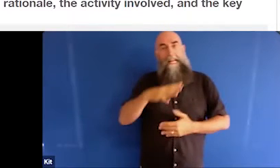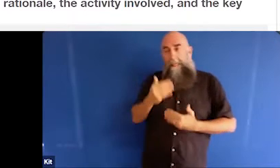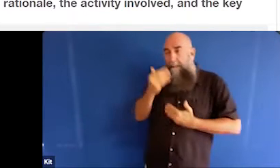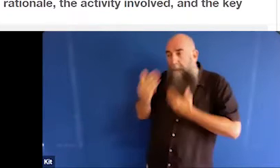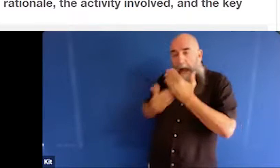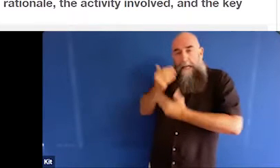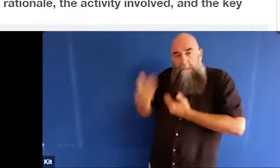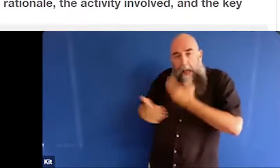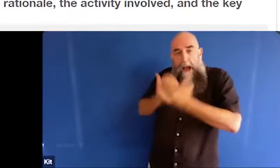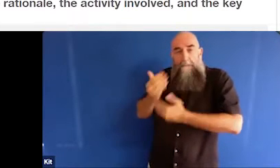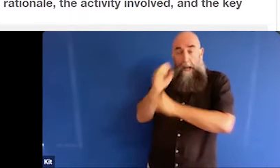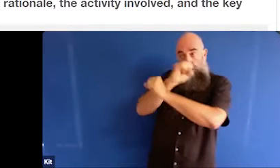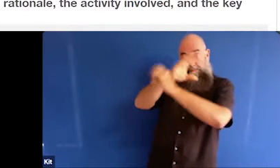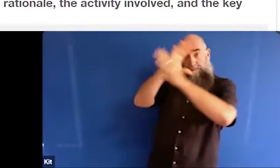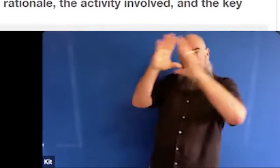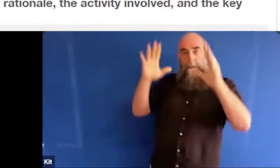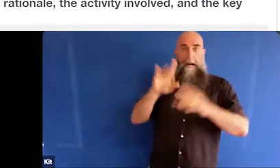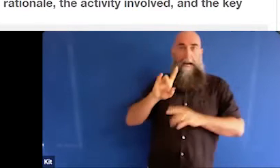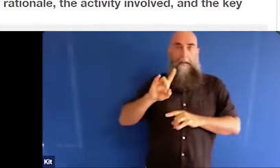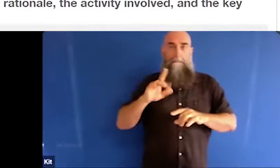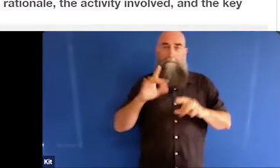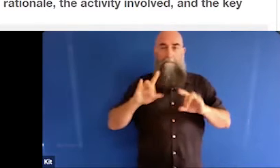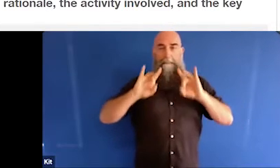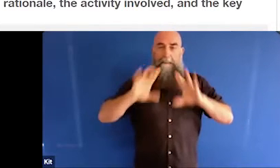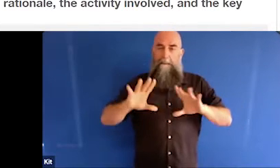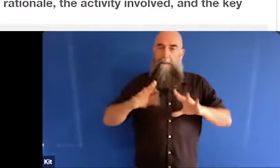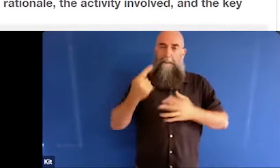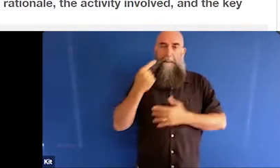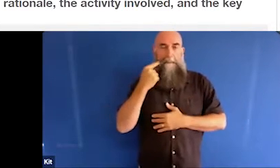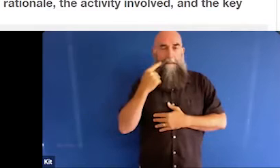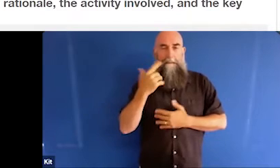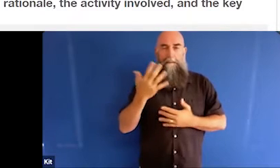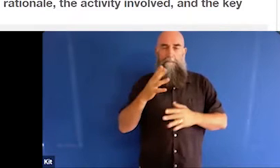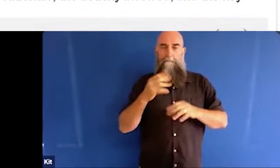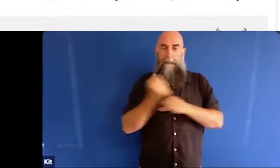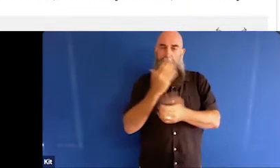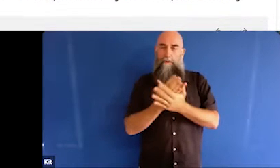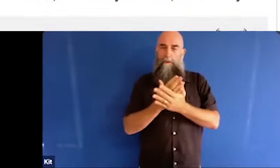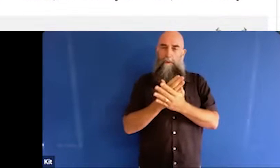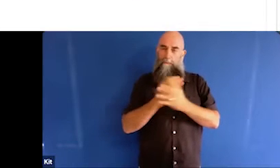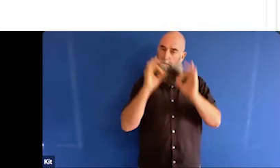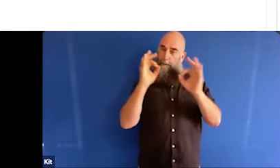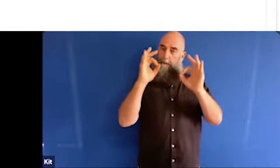All of that we'll touch on later when we come to the quality criterion. Then there's